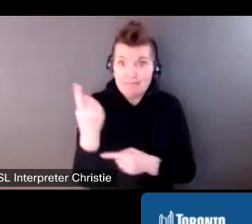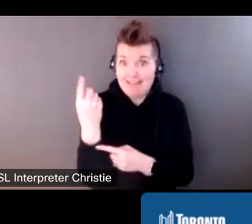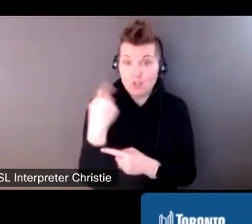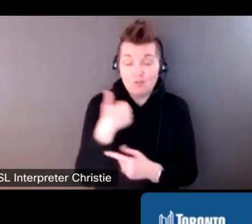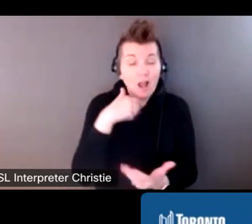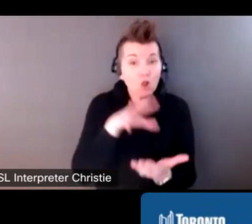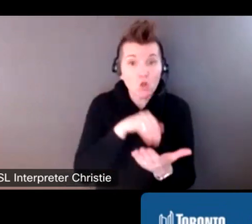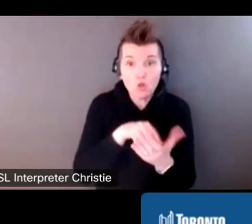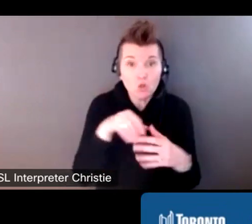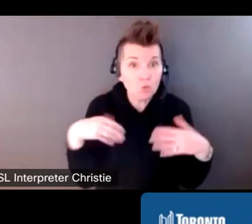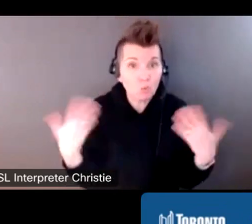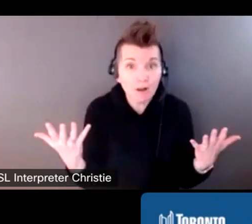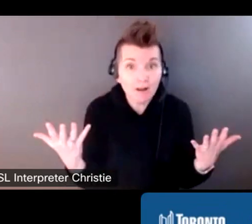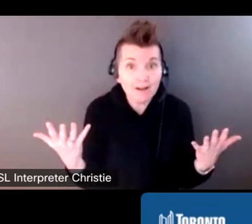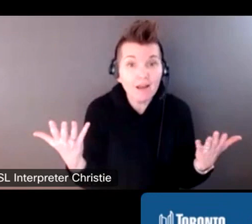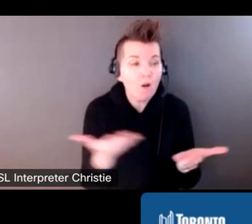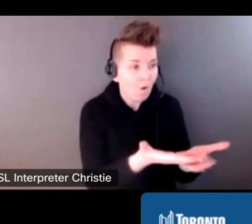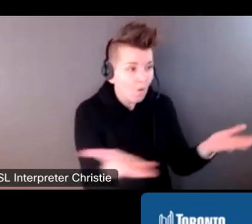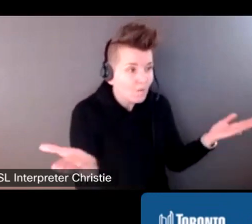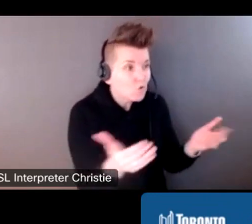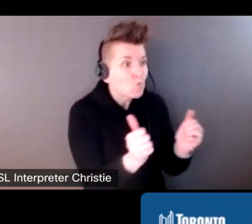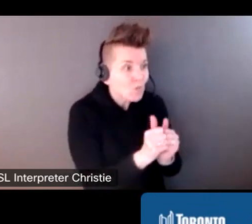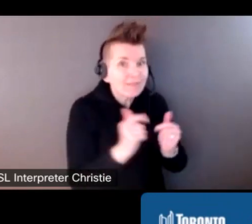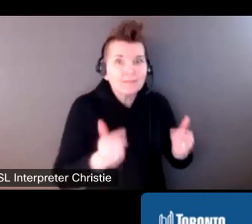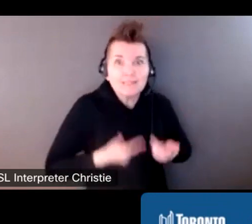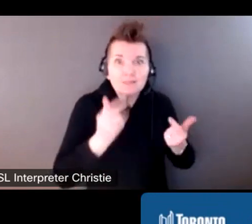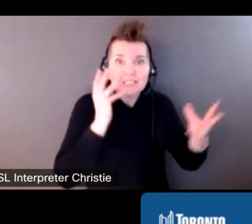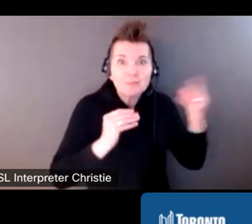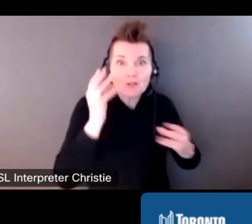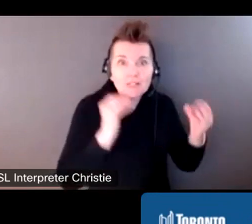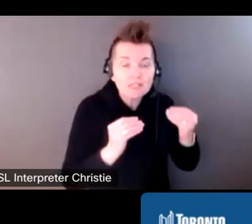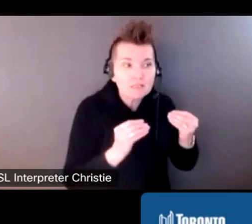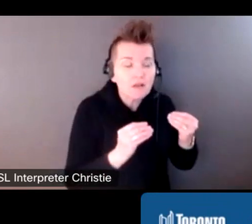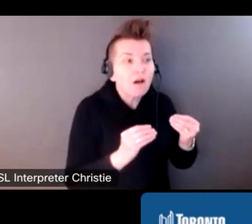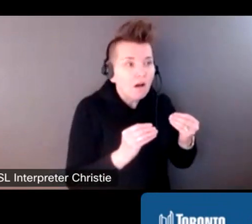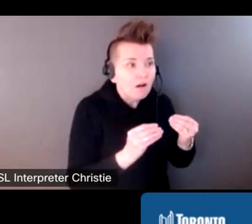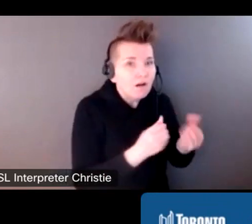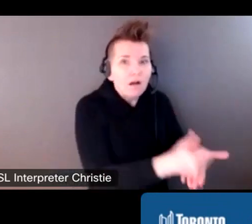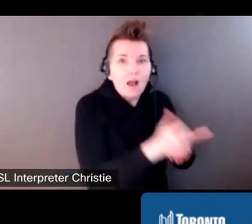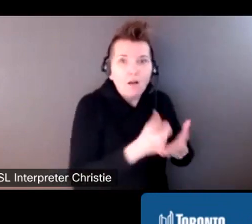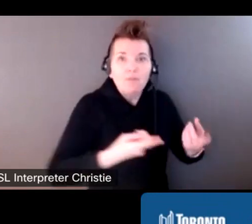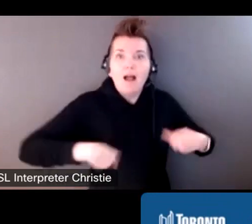need for lived experience support to our thinking, to our decision-making, to our training of